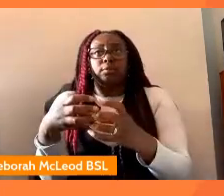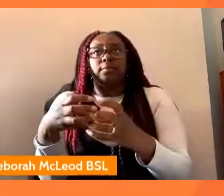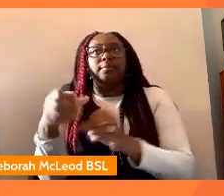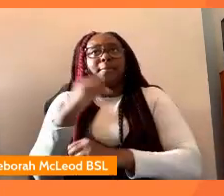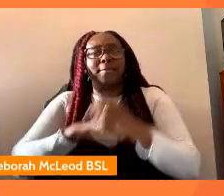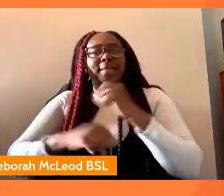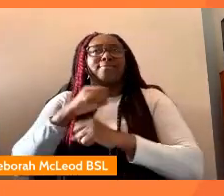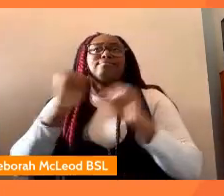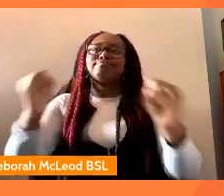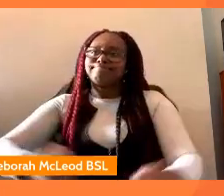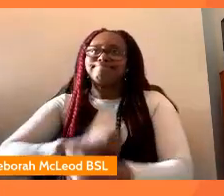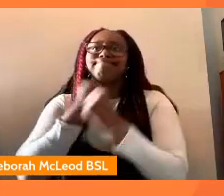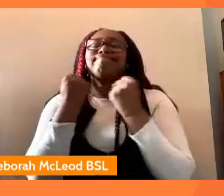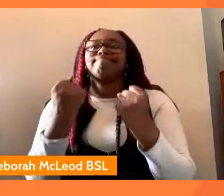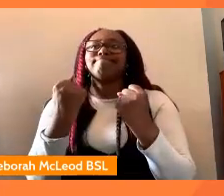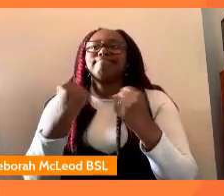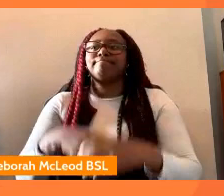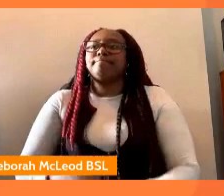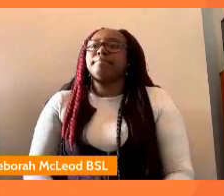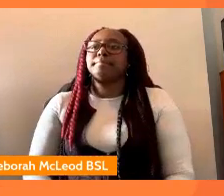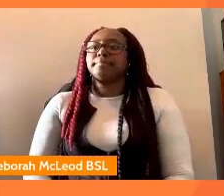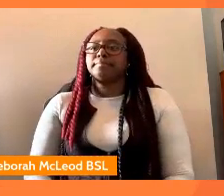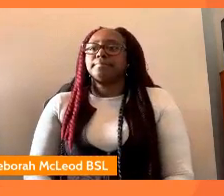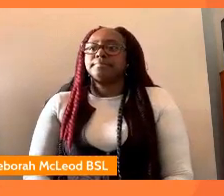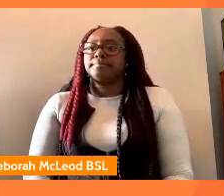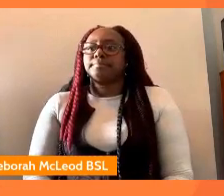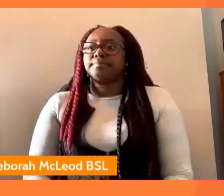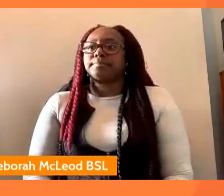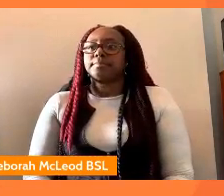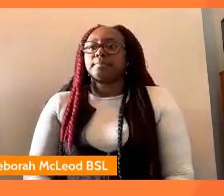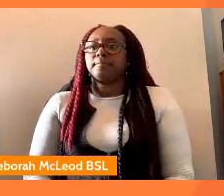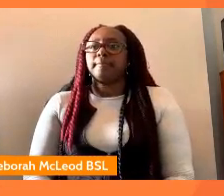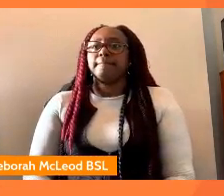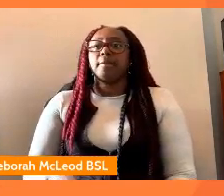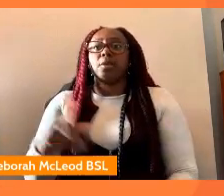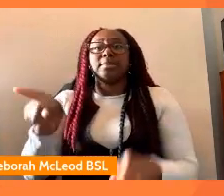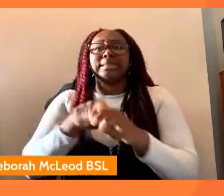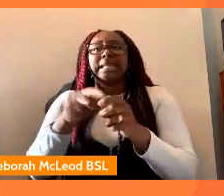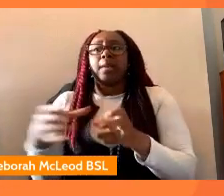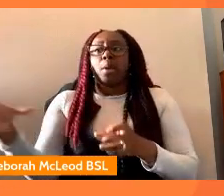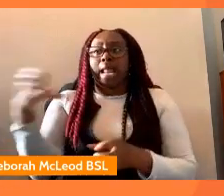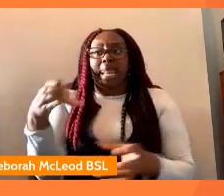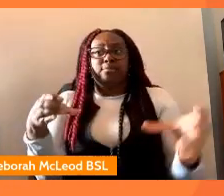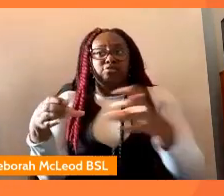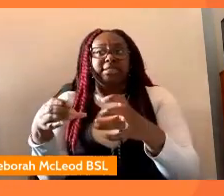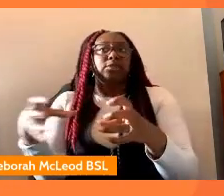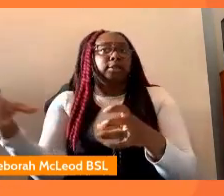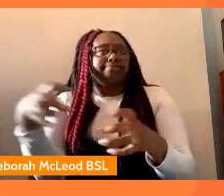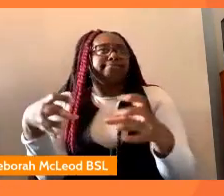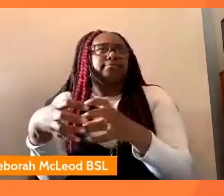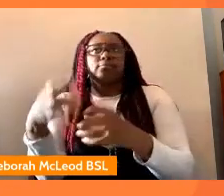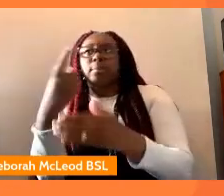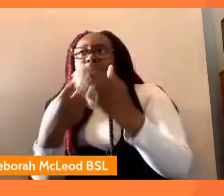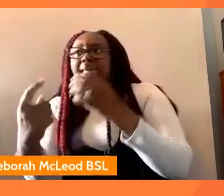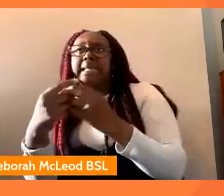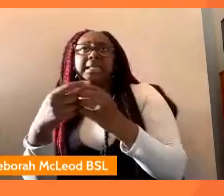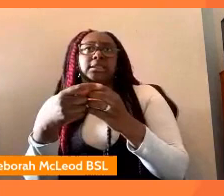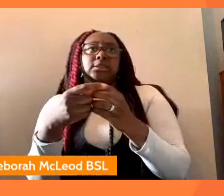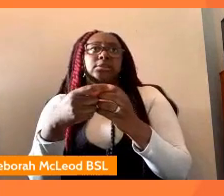But the key to that is collaboration. And while each individual organisation is a specialist in their own